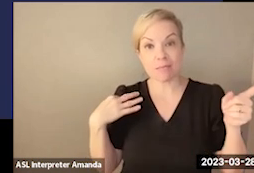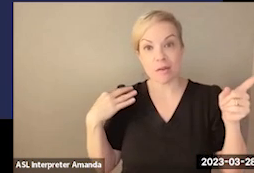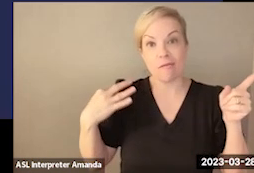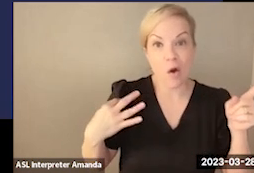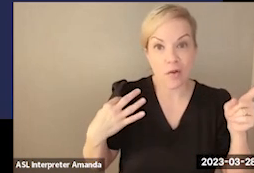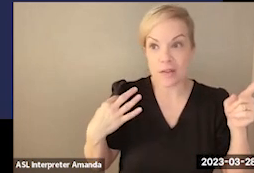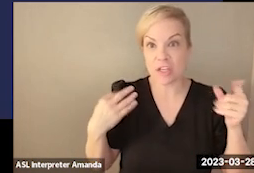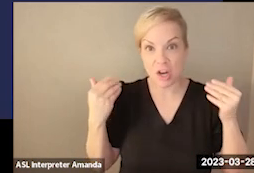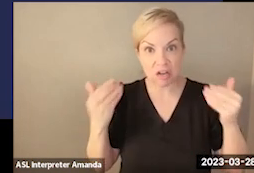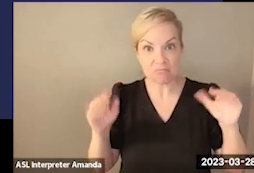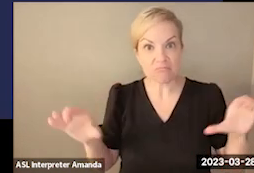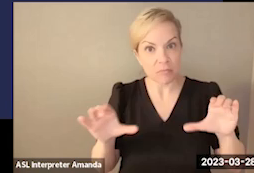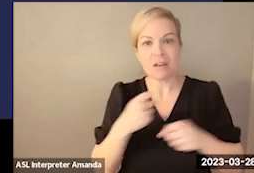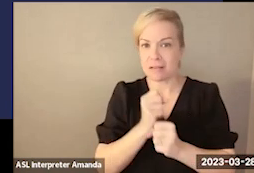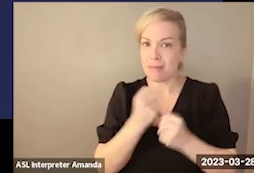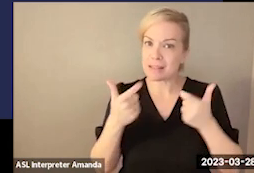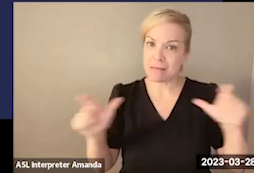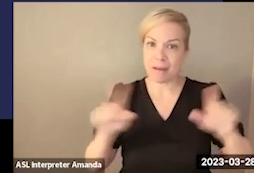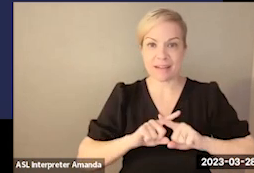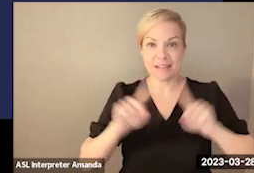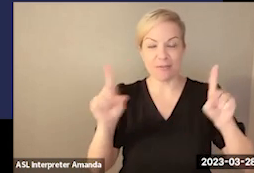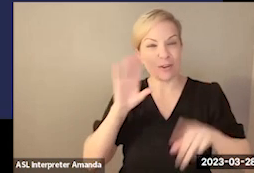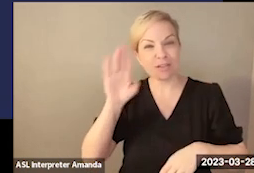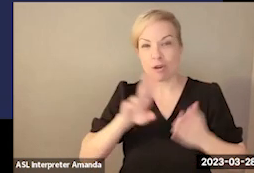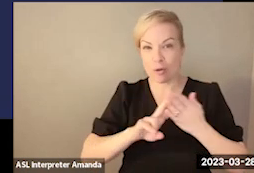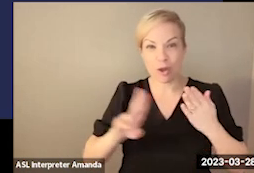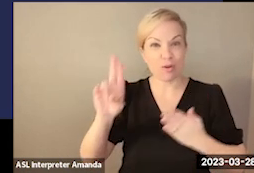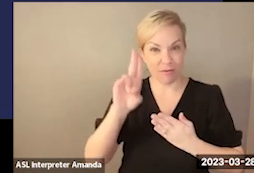Debbie Stine, Science & Technology Policy Academy: and universities also play a big role, as you will also see.